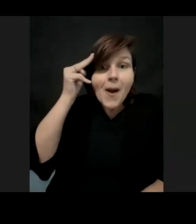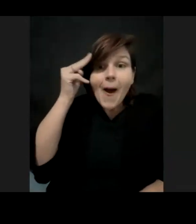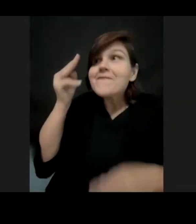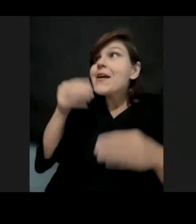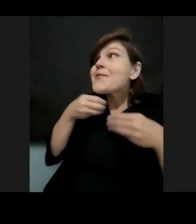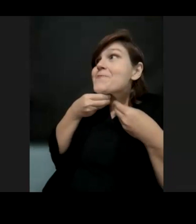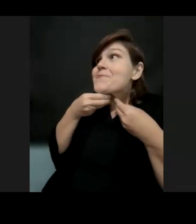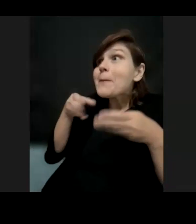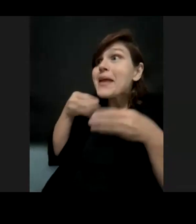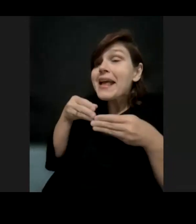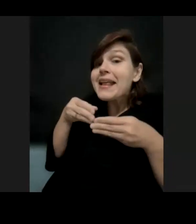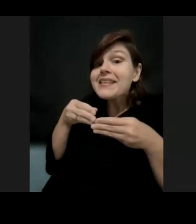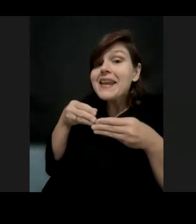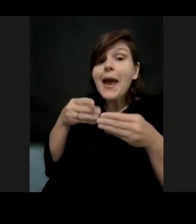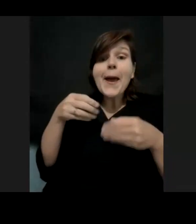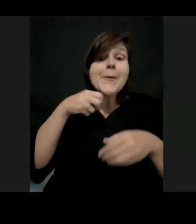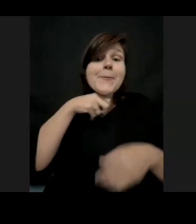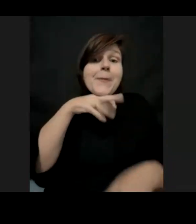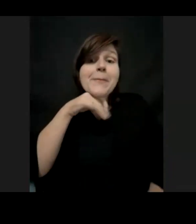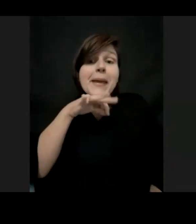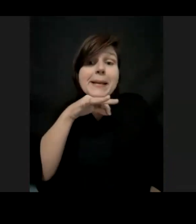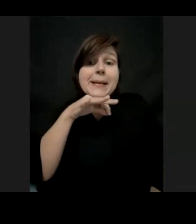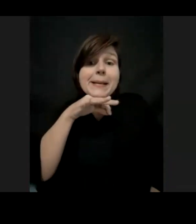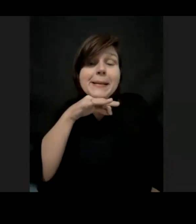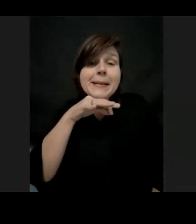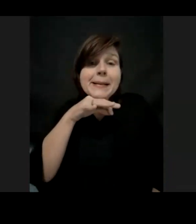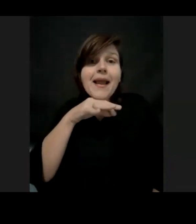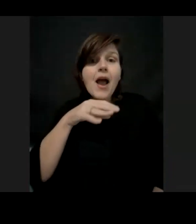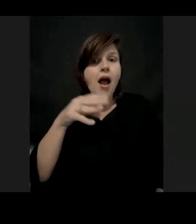Suddenly, Marvin saw [gasp]